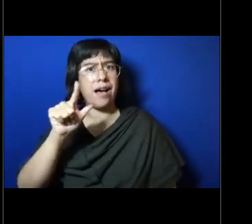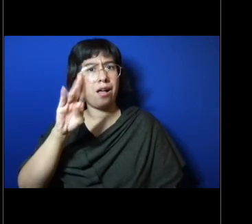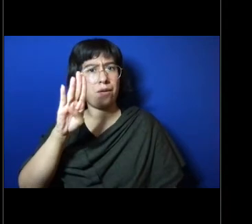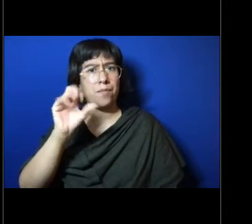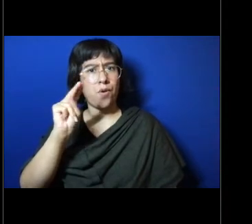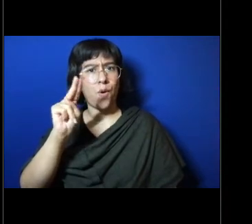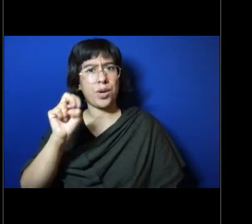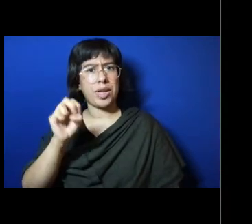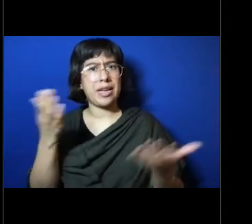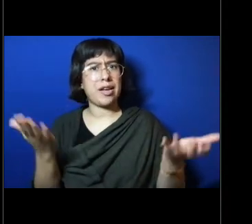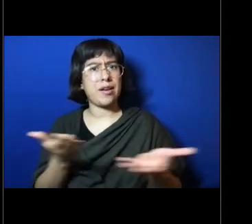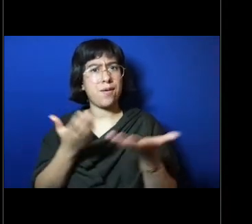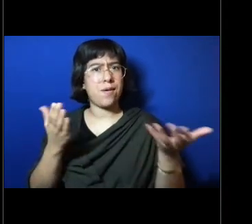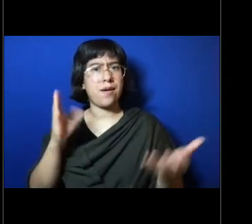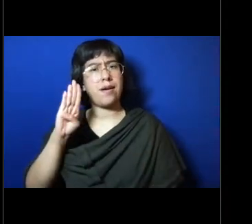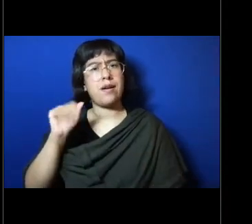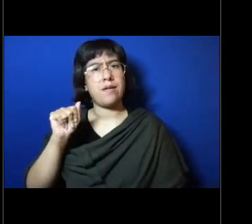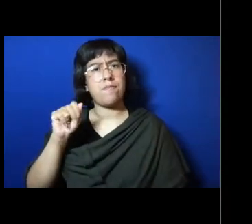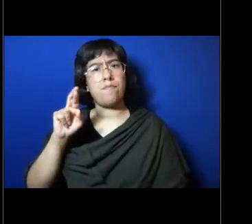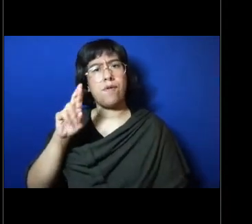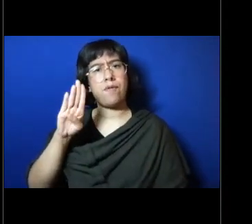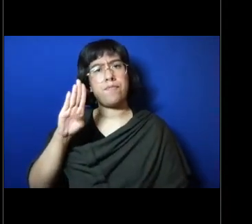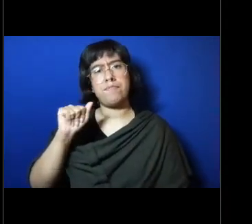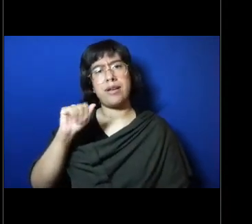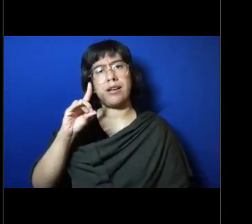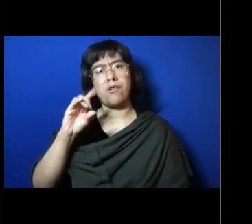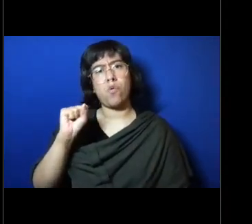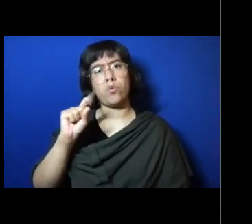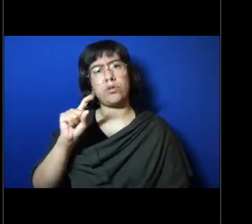There is, I believe one species of abalone